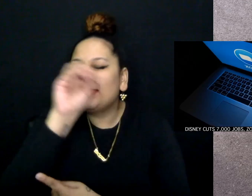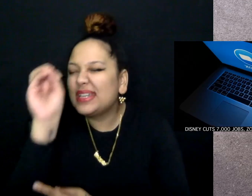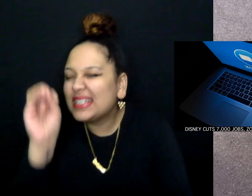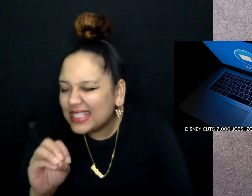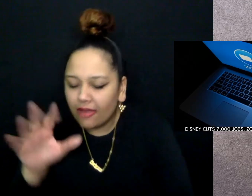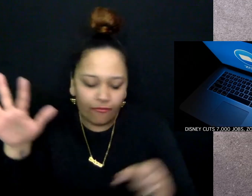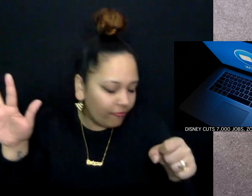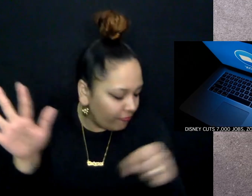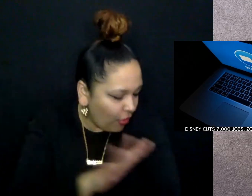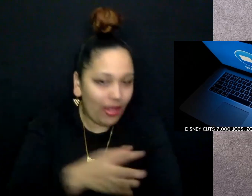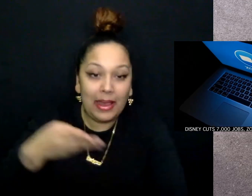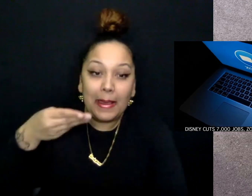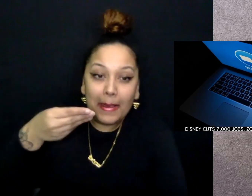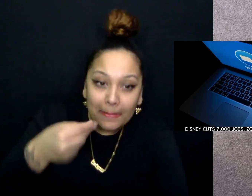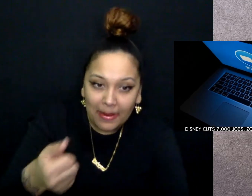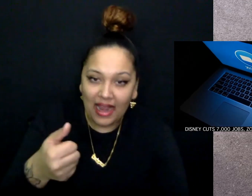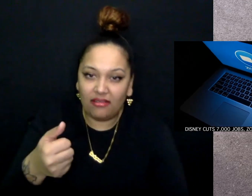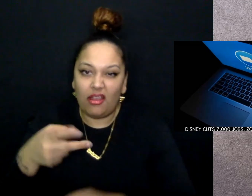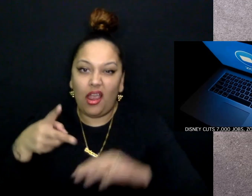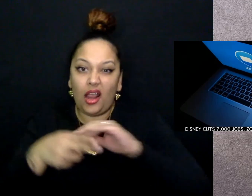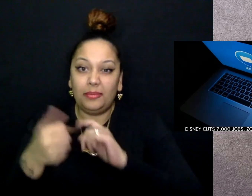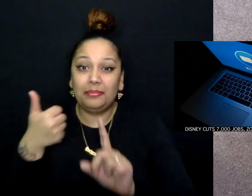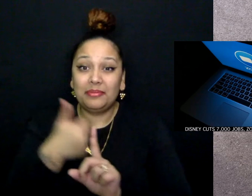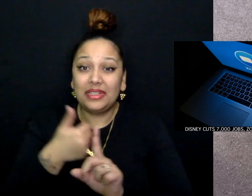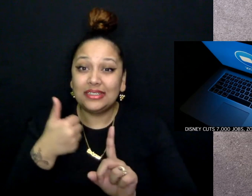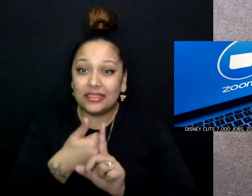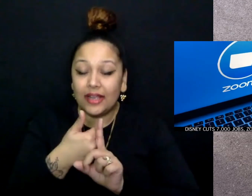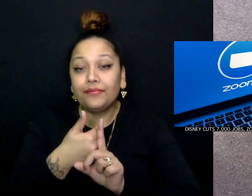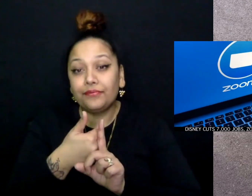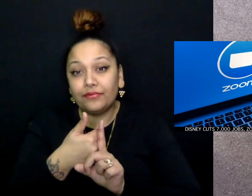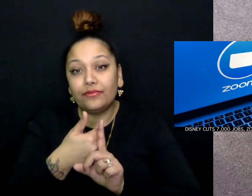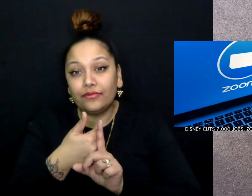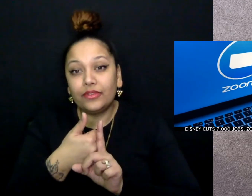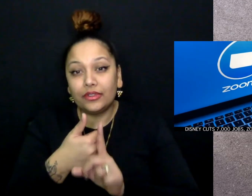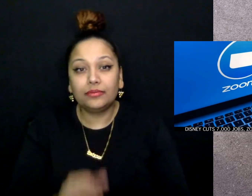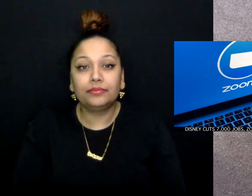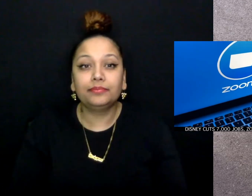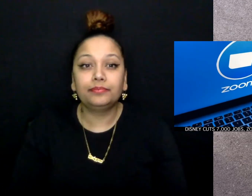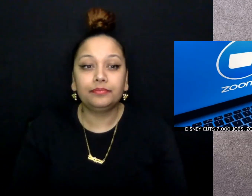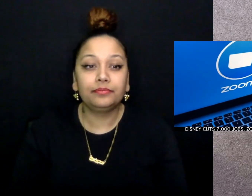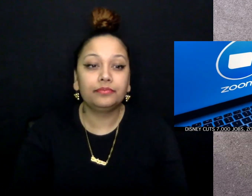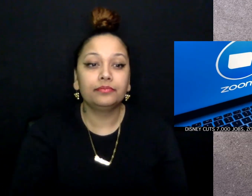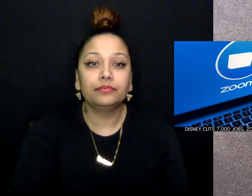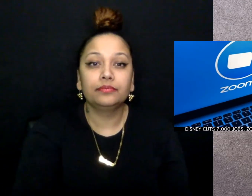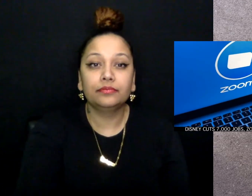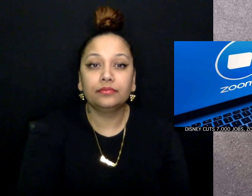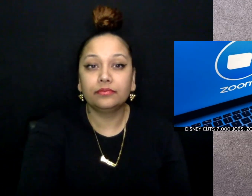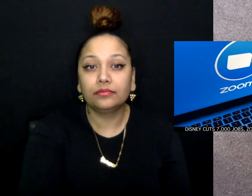every day there are more and more reports of massive layoffs at big companies.